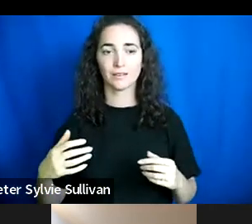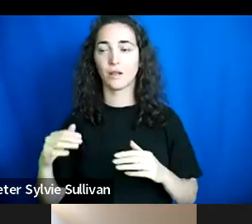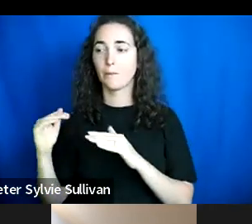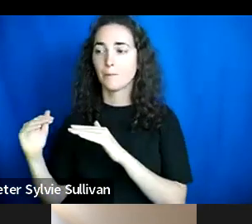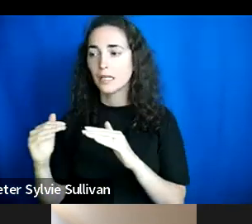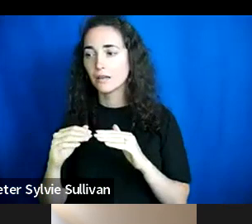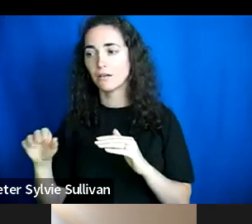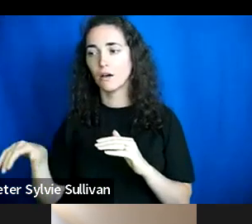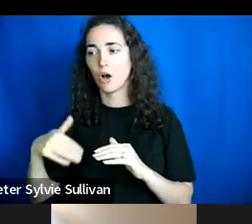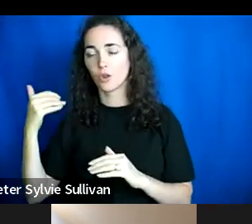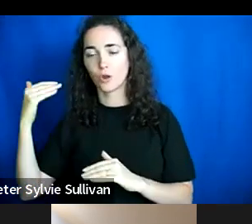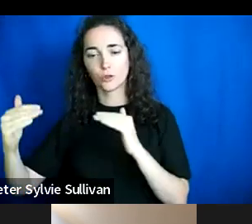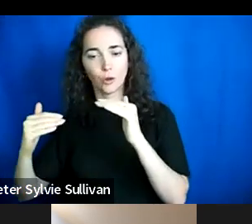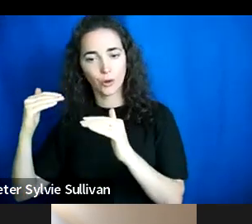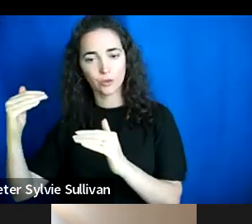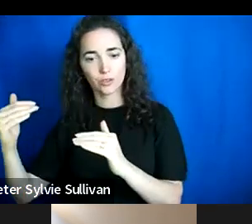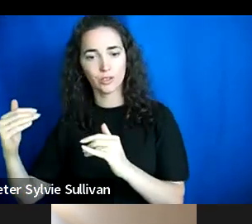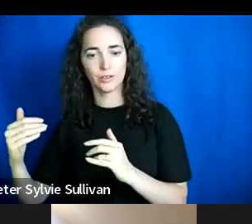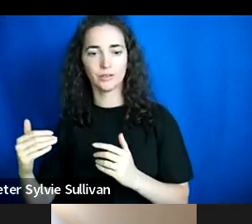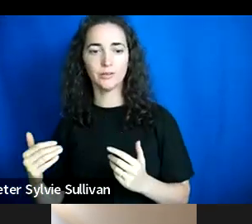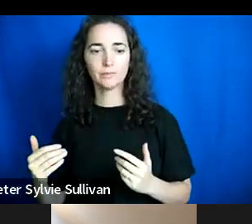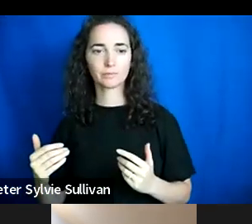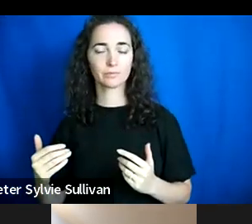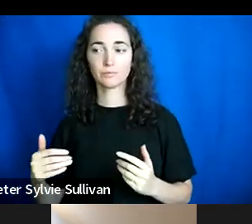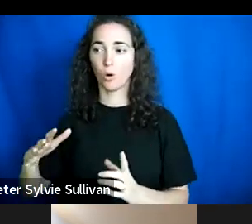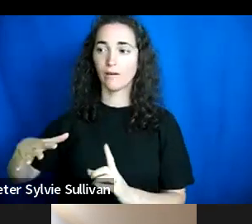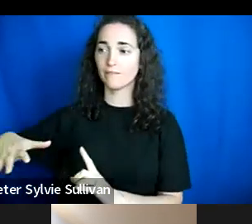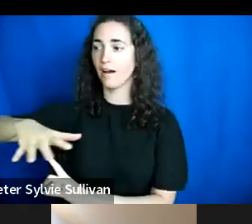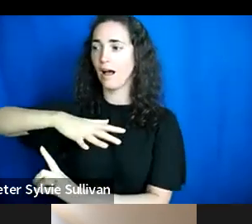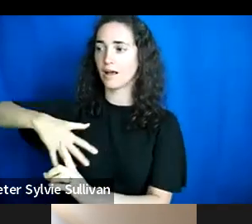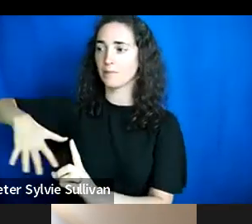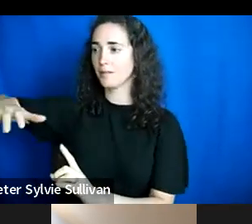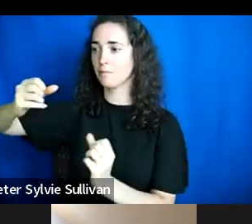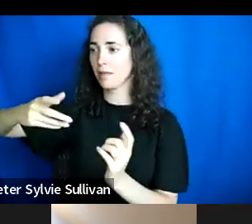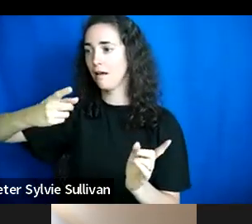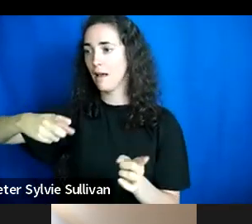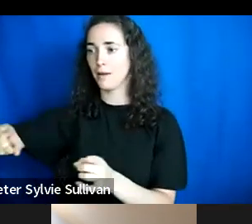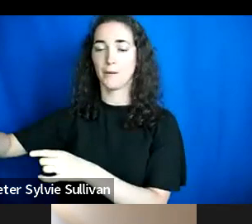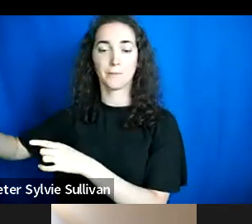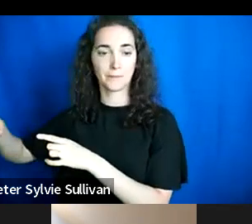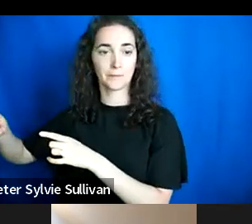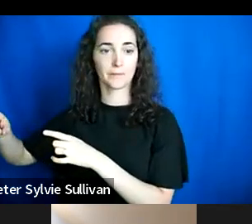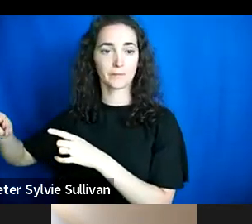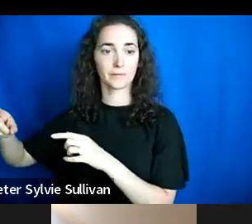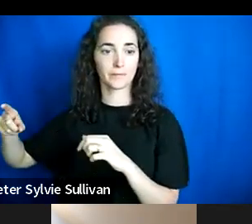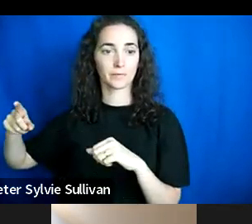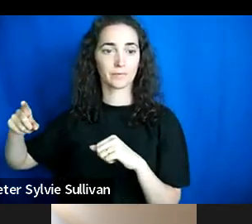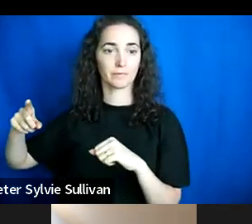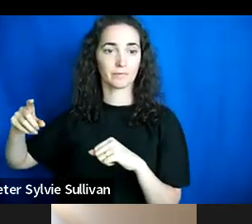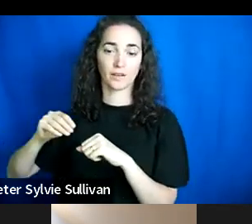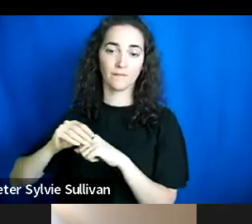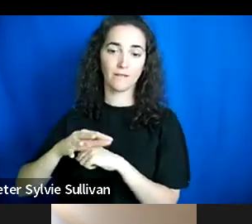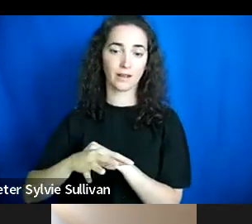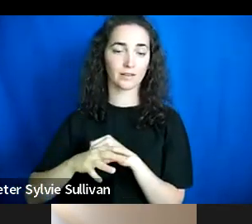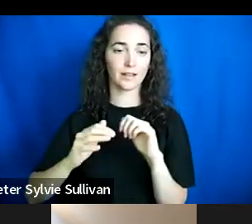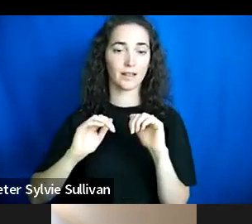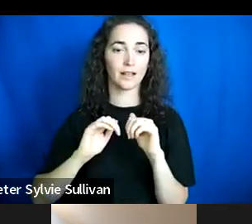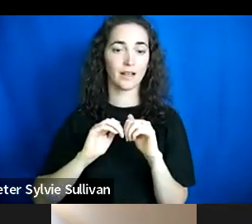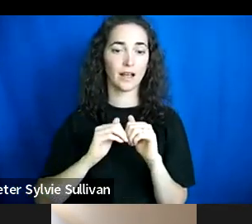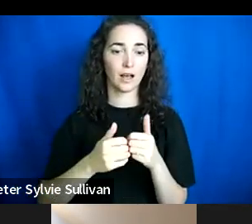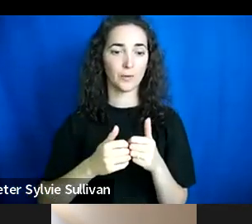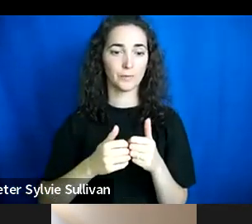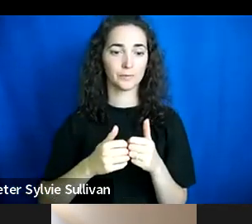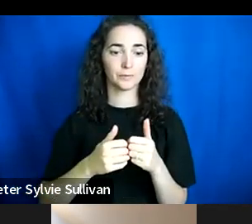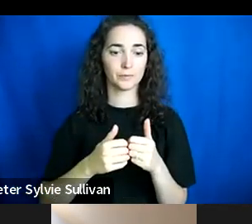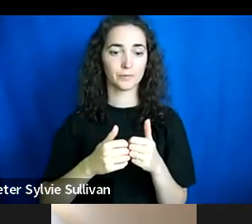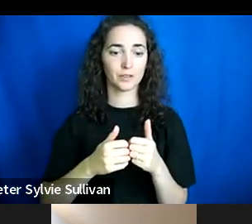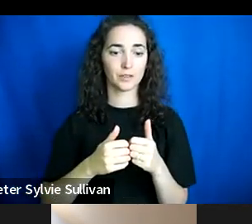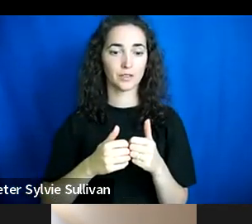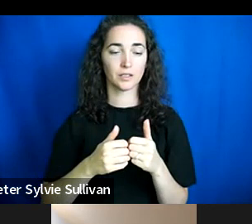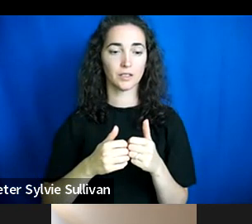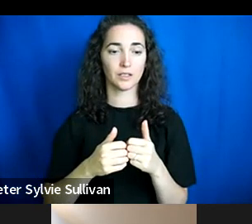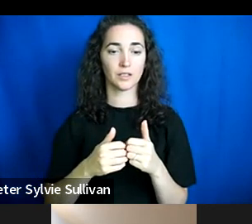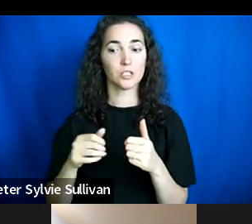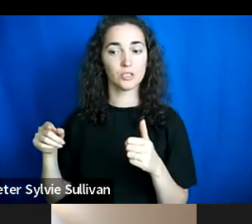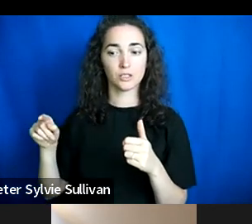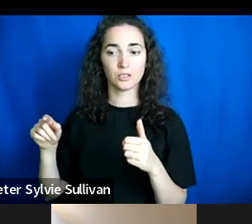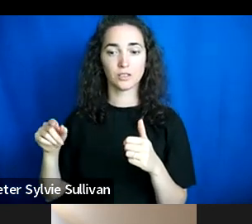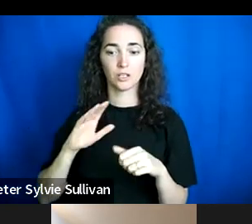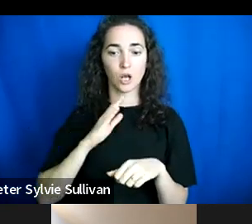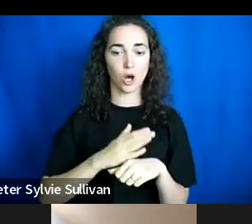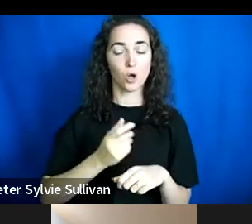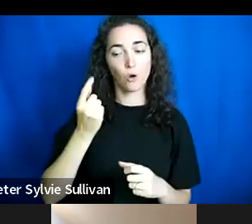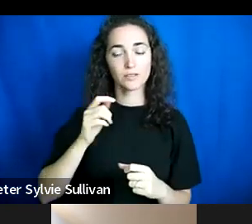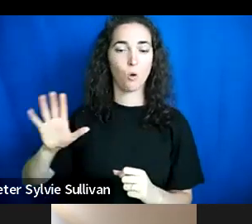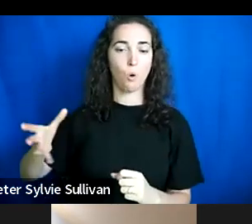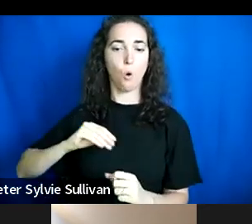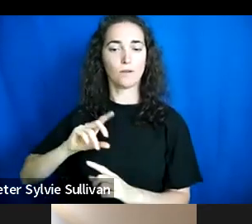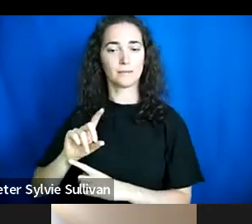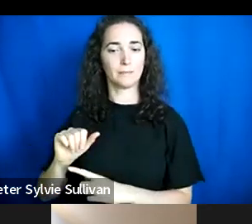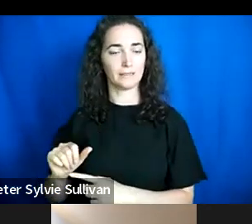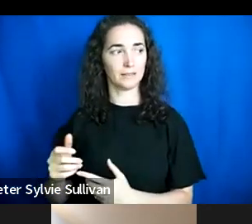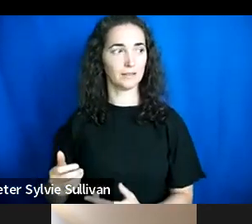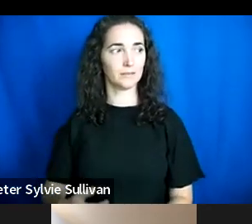And even within the environment that okay, the way that she relates and understands her own disability.